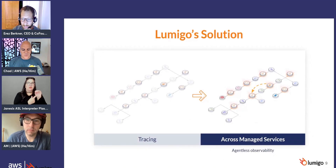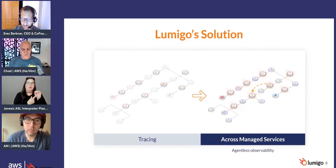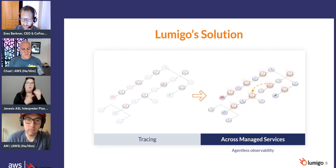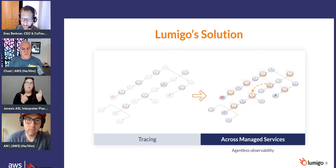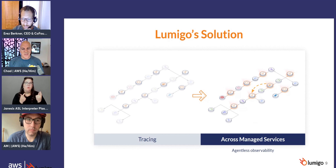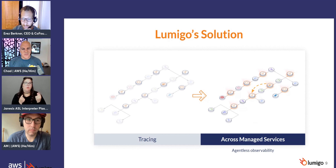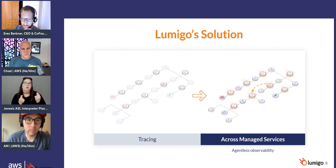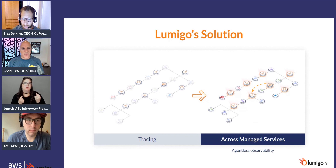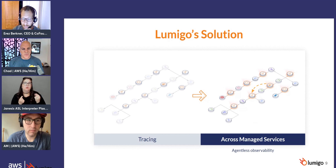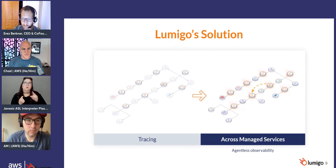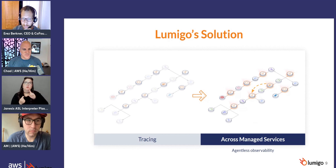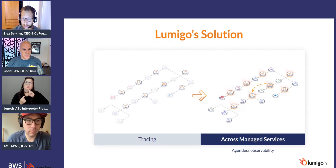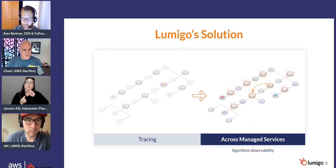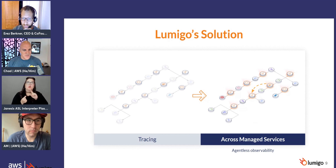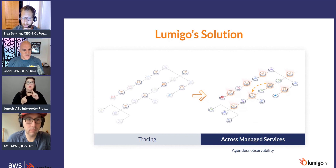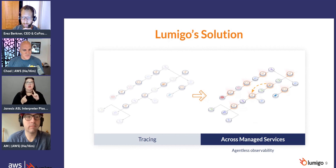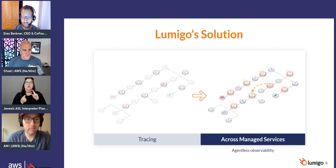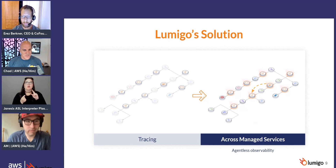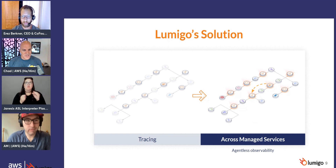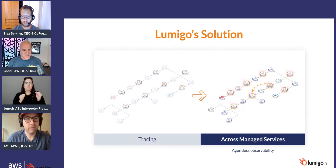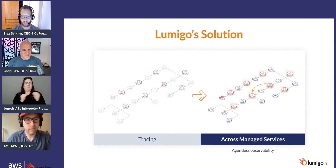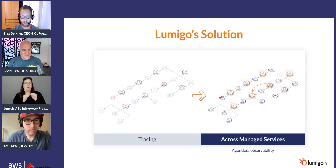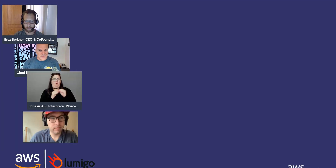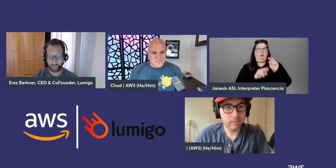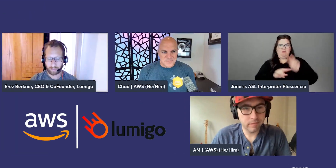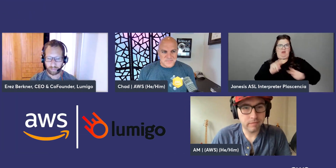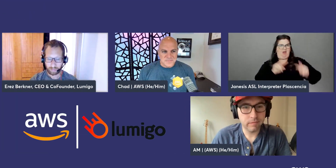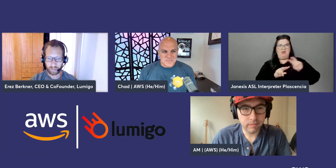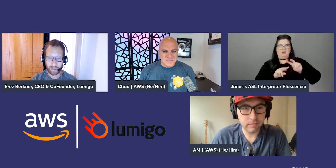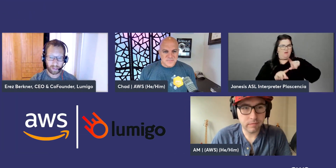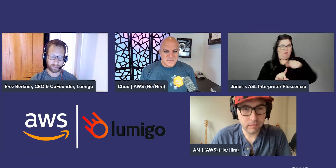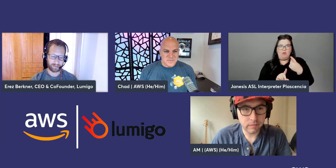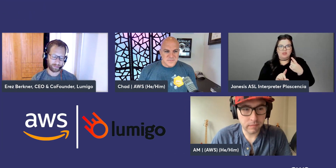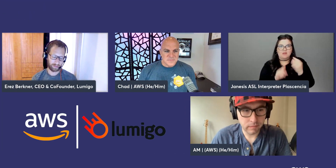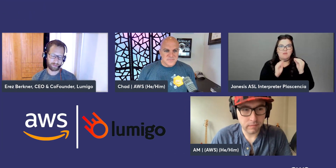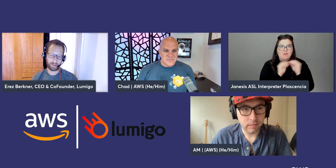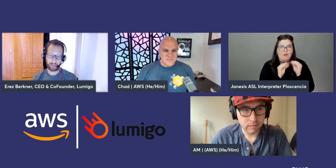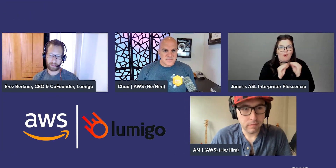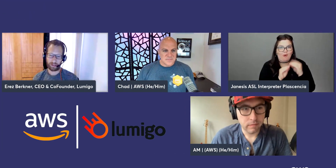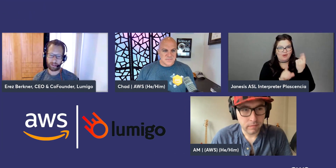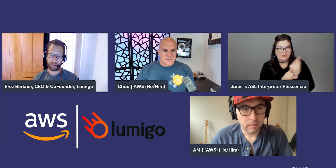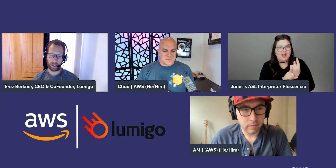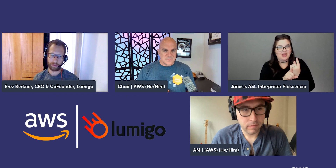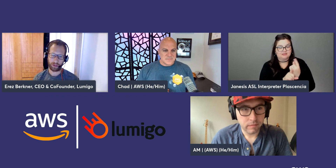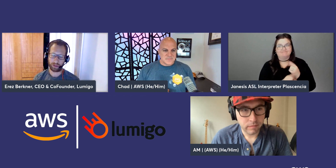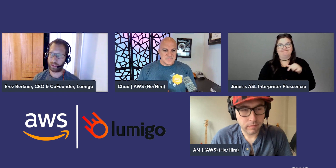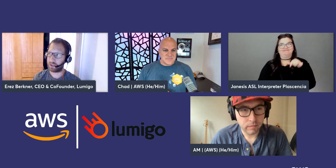you're really making this more than just a monitoring tool. Is that correct? Yes, absolutely.